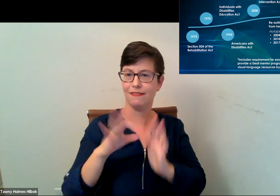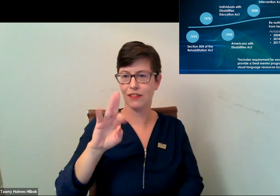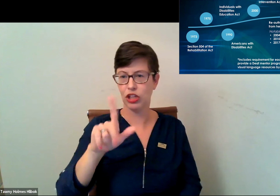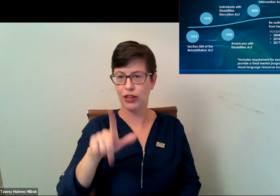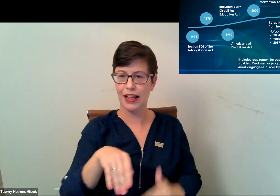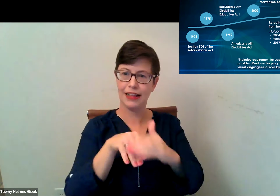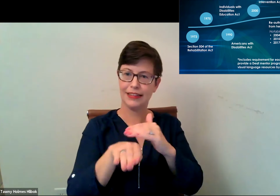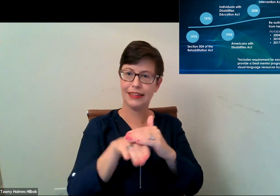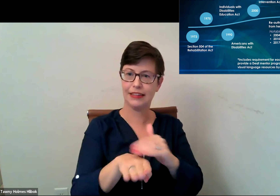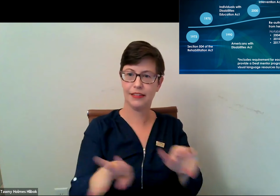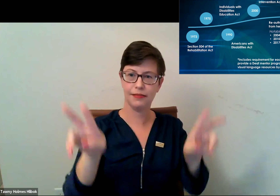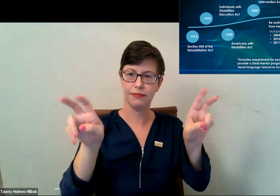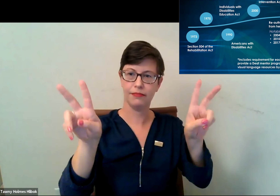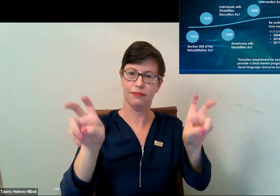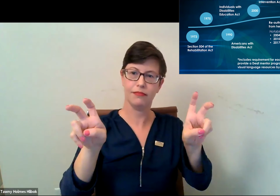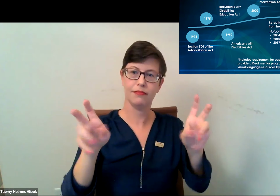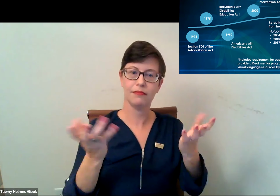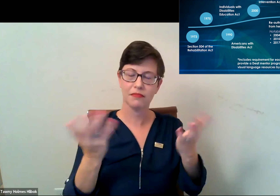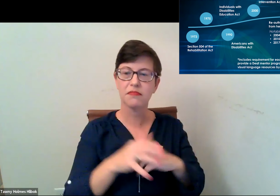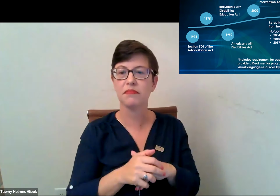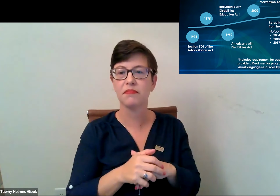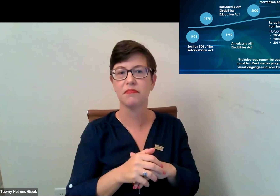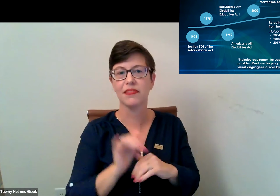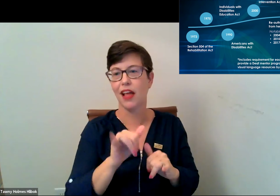And that long they refer to meaningful access.